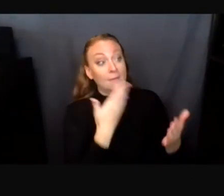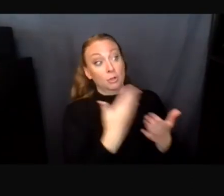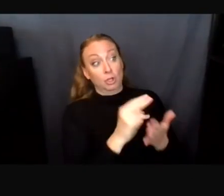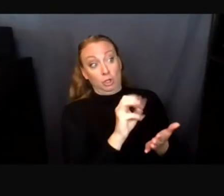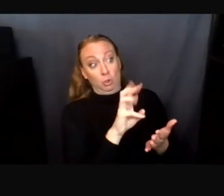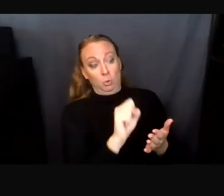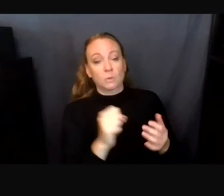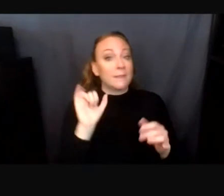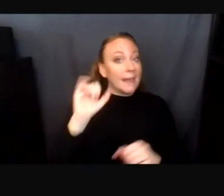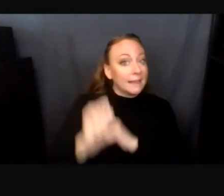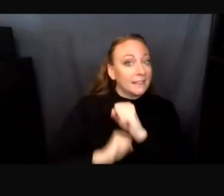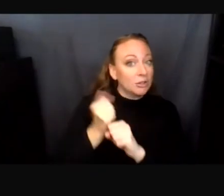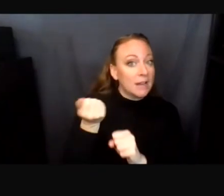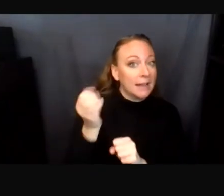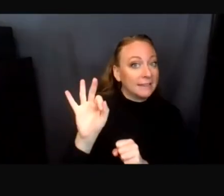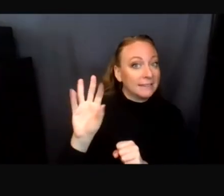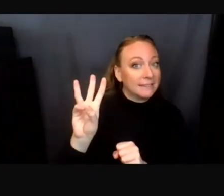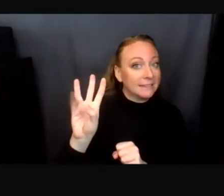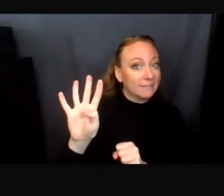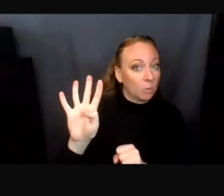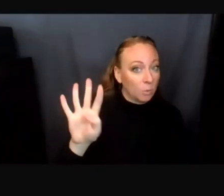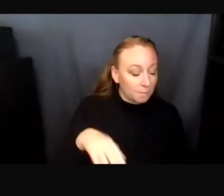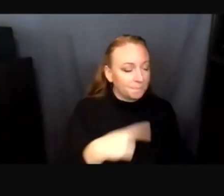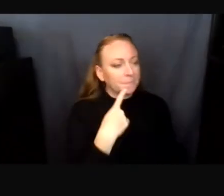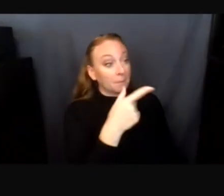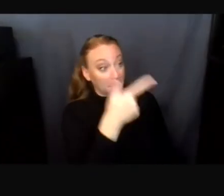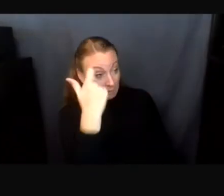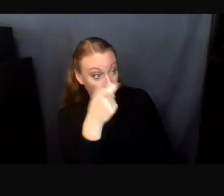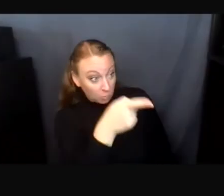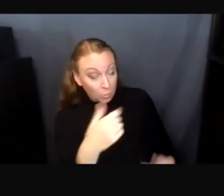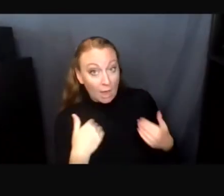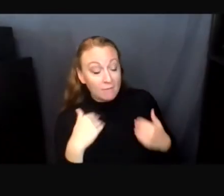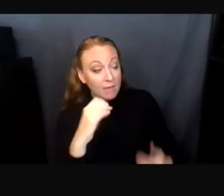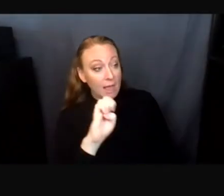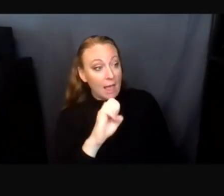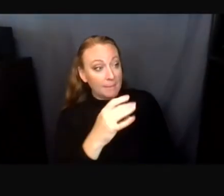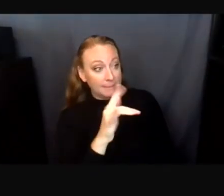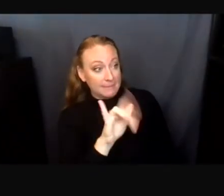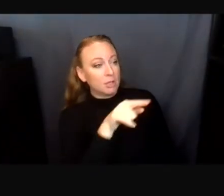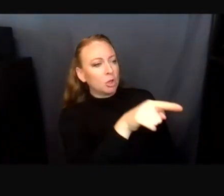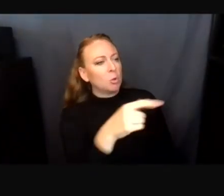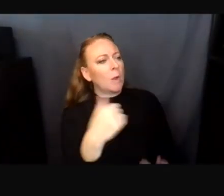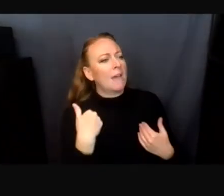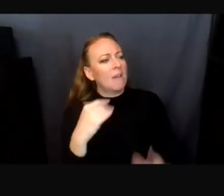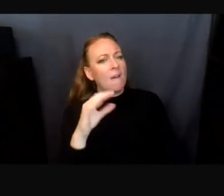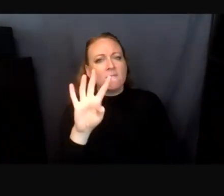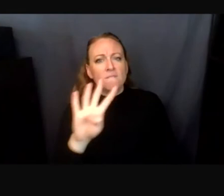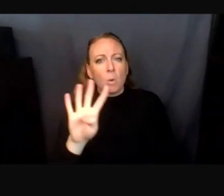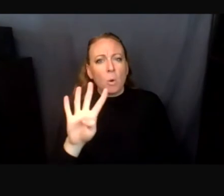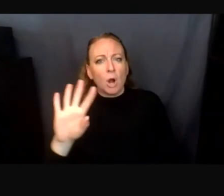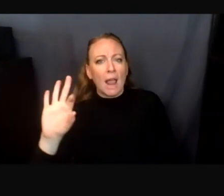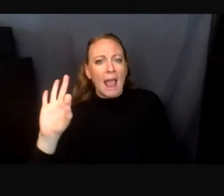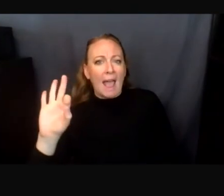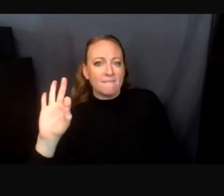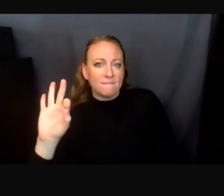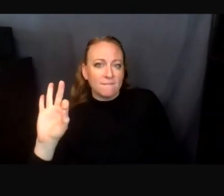And he said, "As a result of your epilepsy, you're 4-F." And that's a term that means